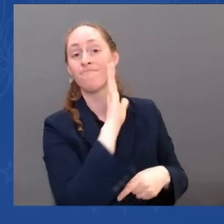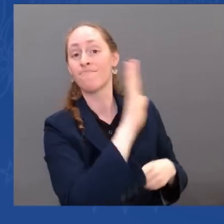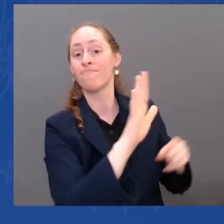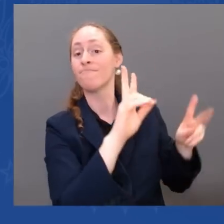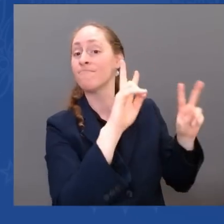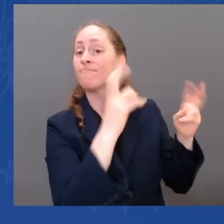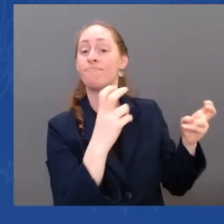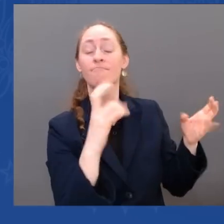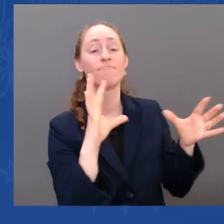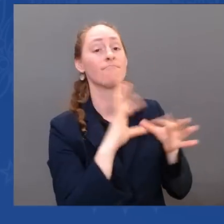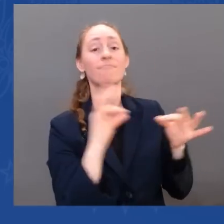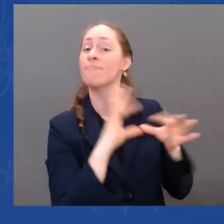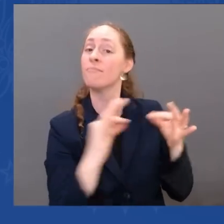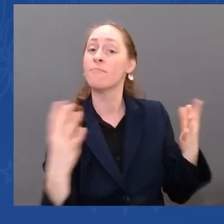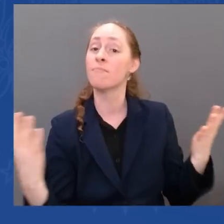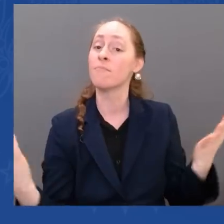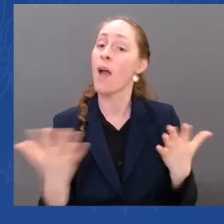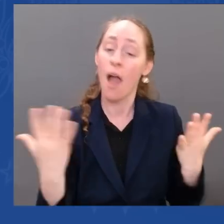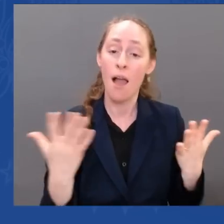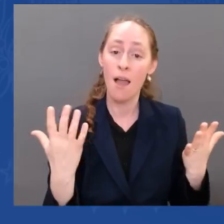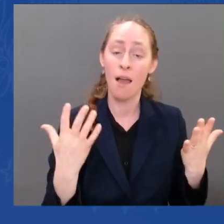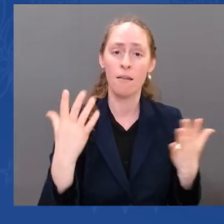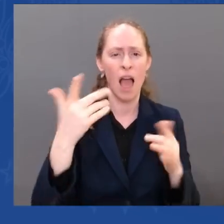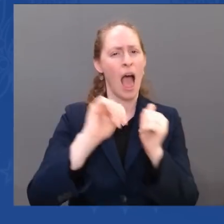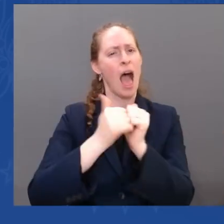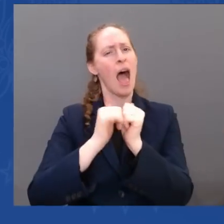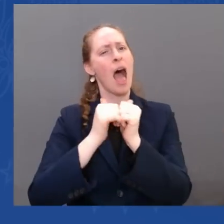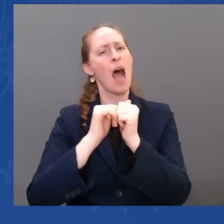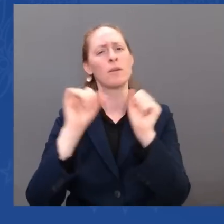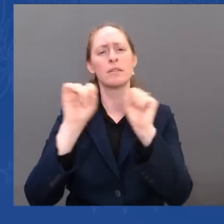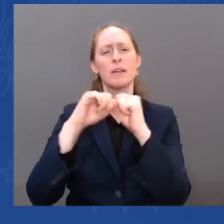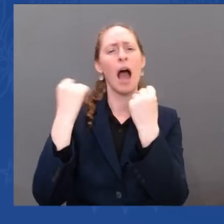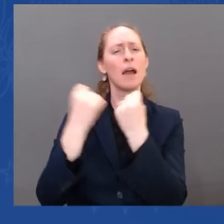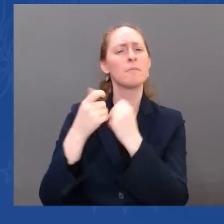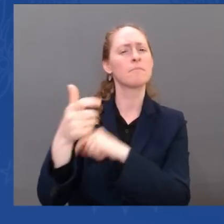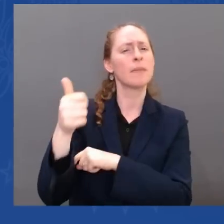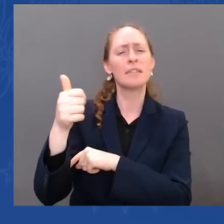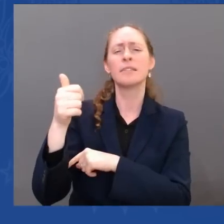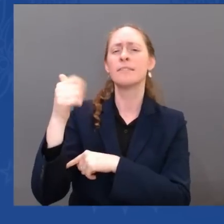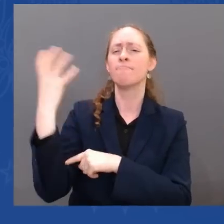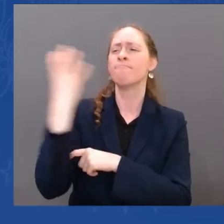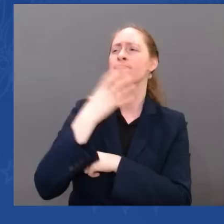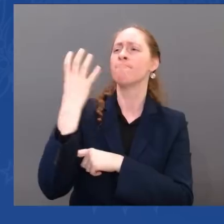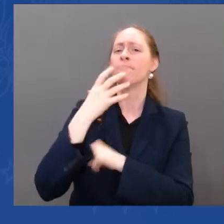plant trees whose" -- "plant trees whose shade they know they will never enjoy."